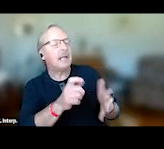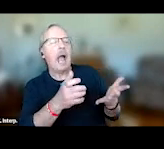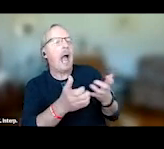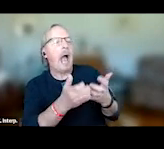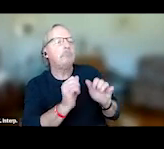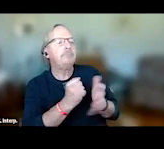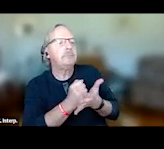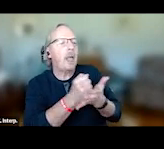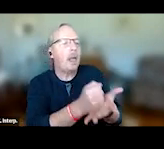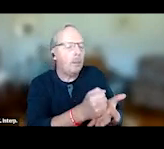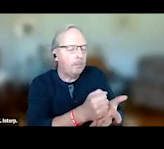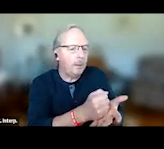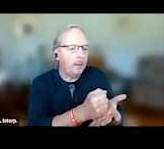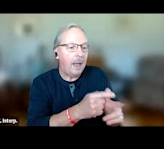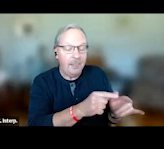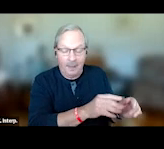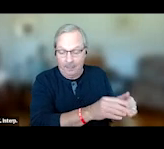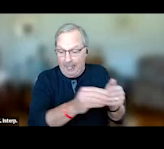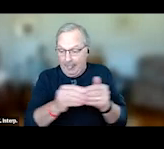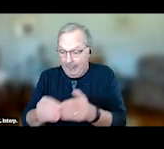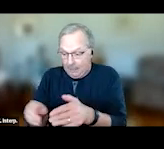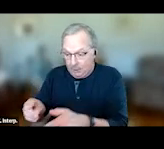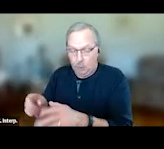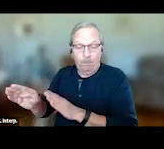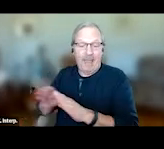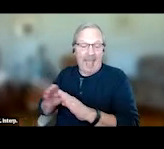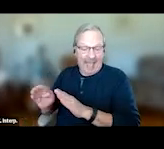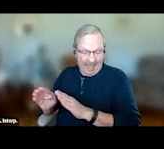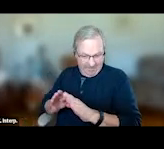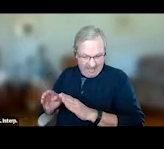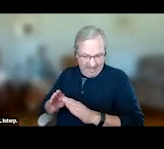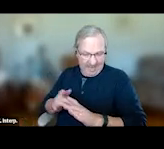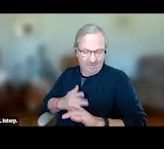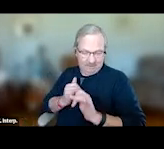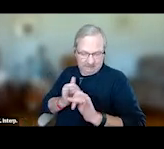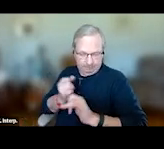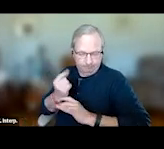That leads us into behaving empathetically. Sometimes we can predict what someone would need